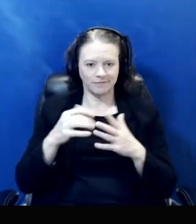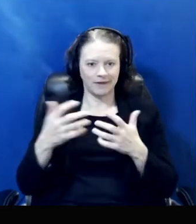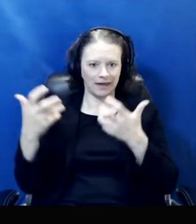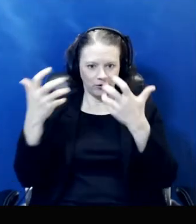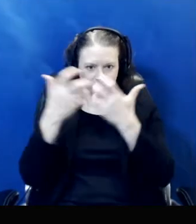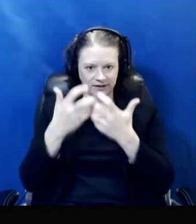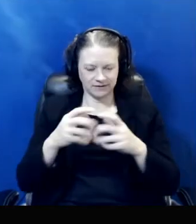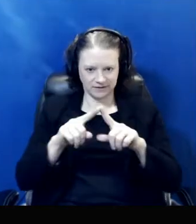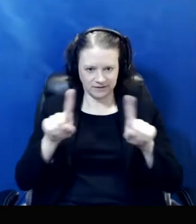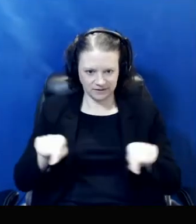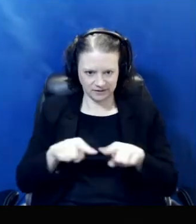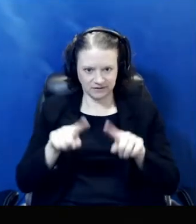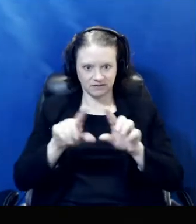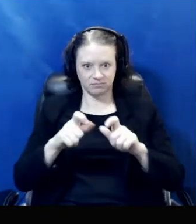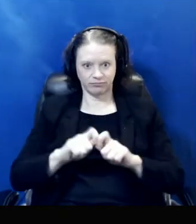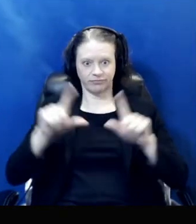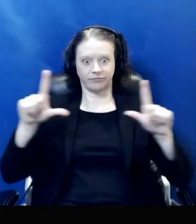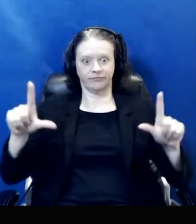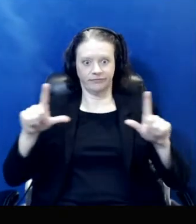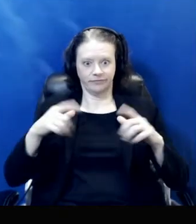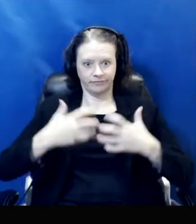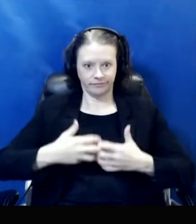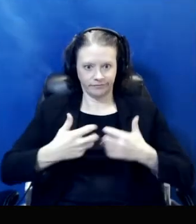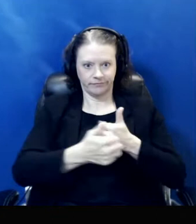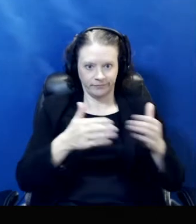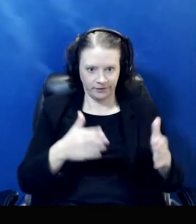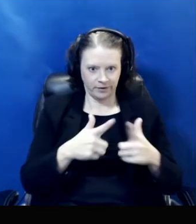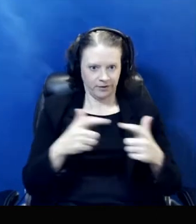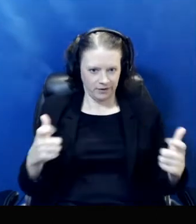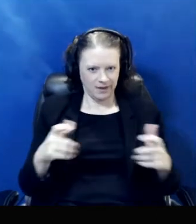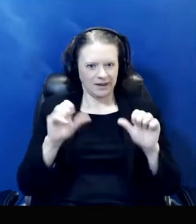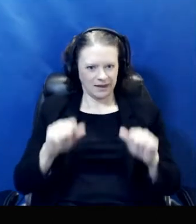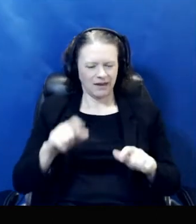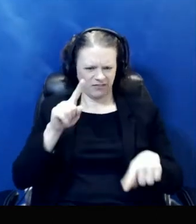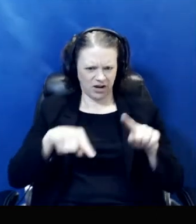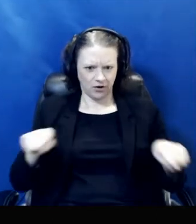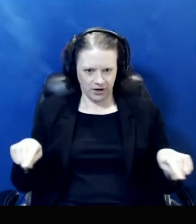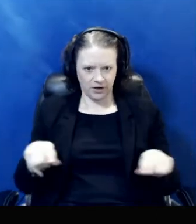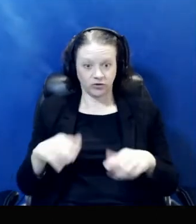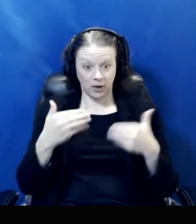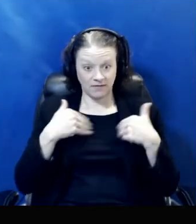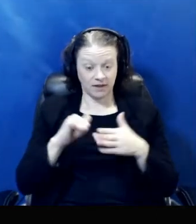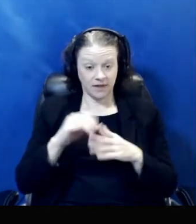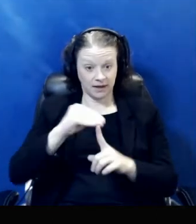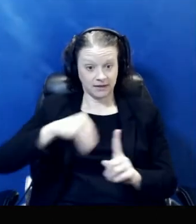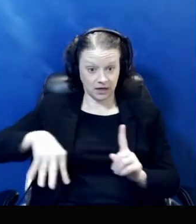So, in addition to having that contextual information on how you're helping individual players,